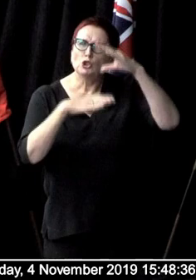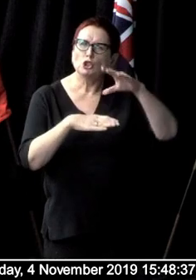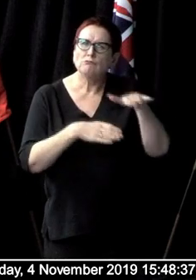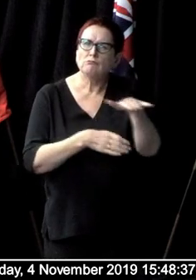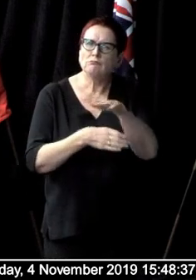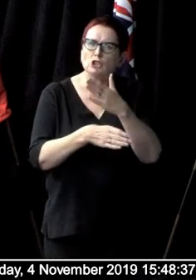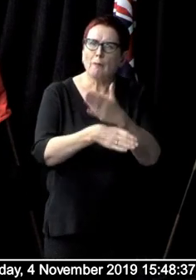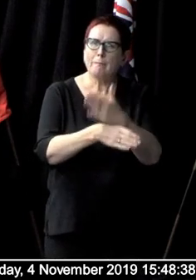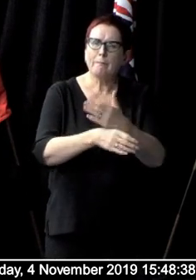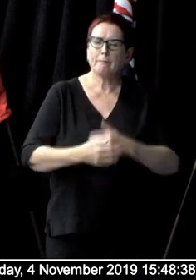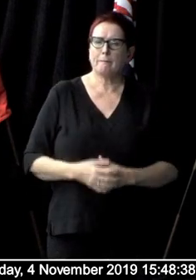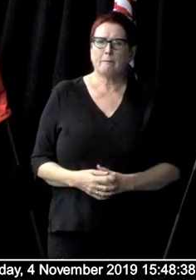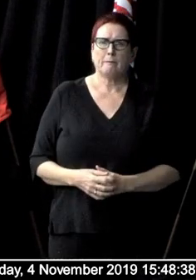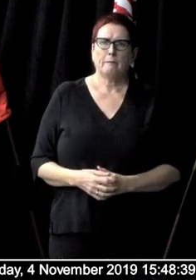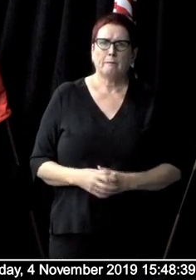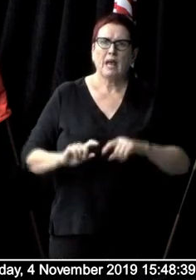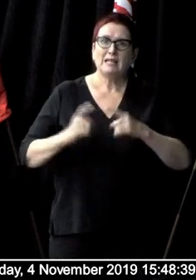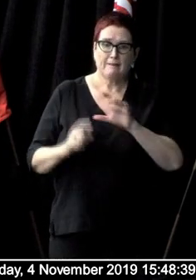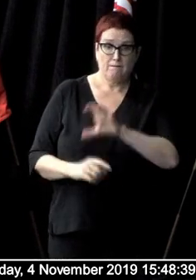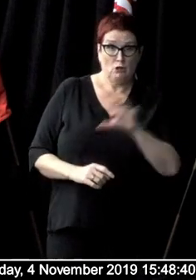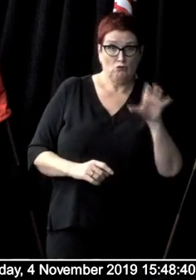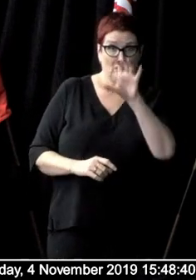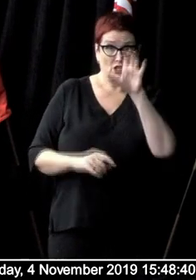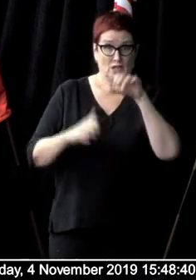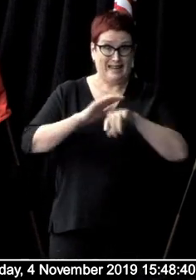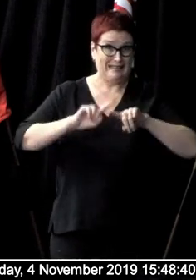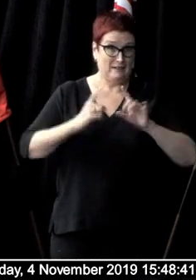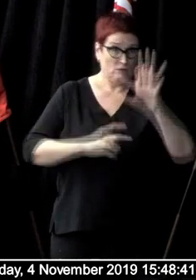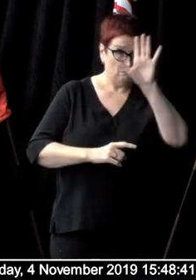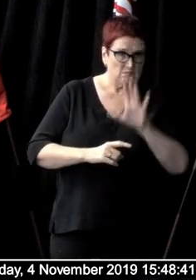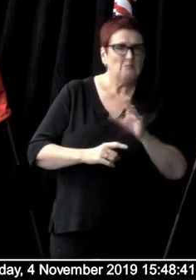I understand different – different regions do things slightly differently so I don’t